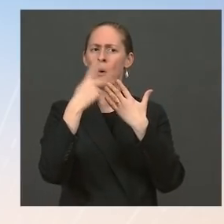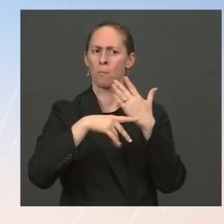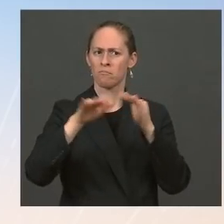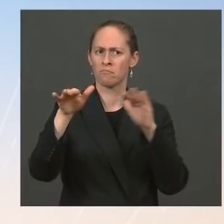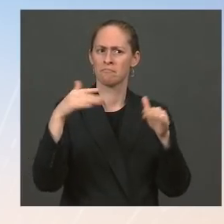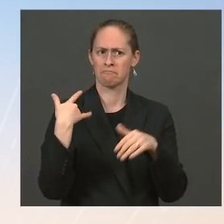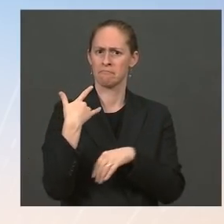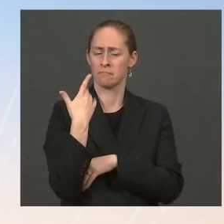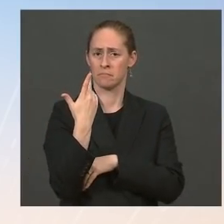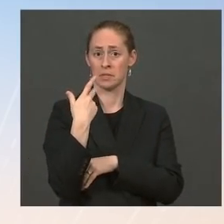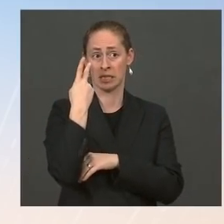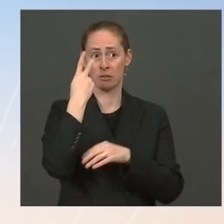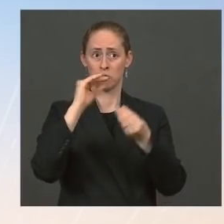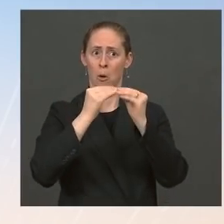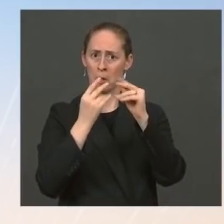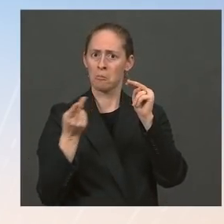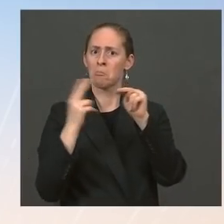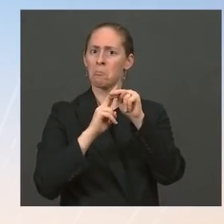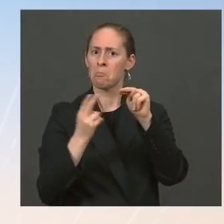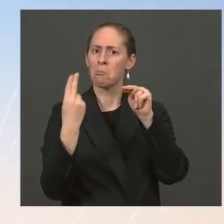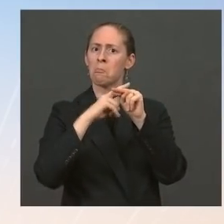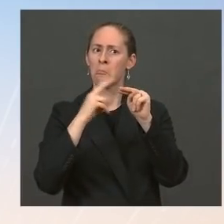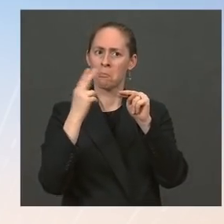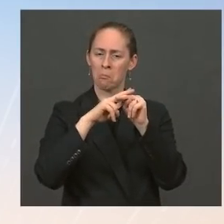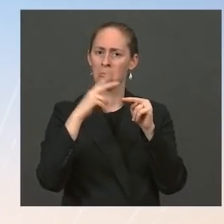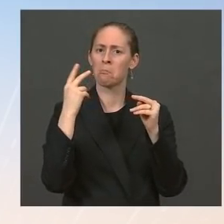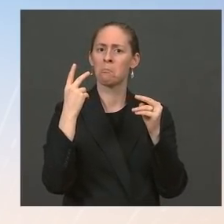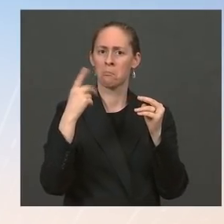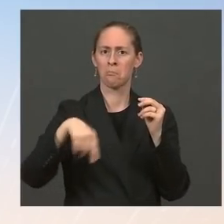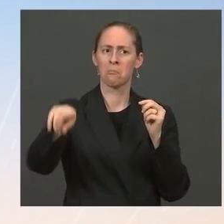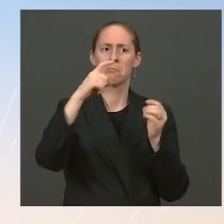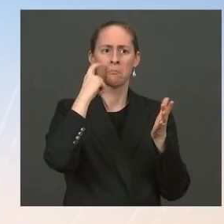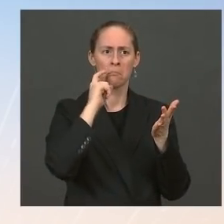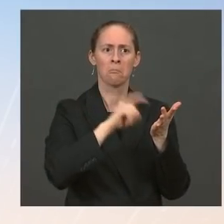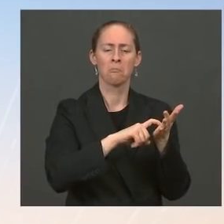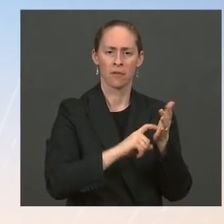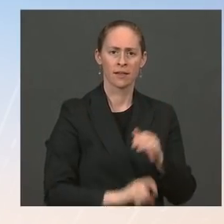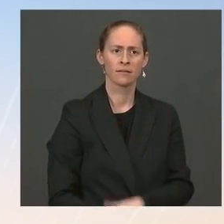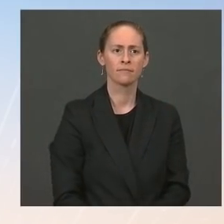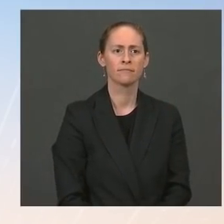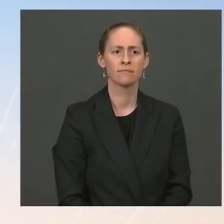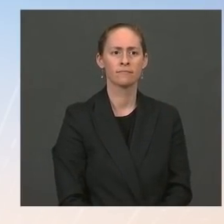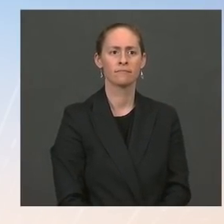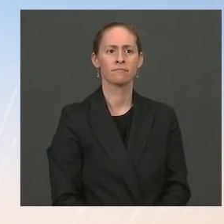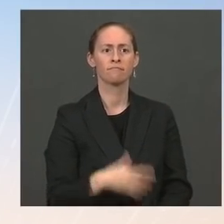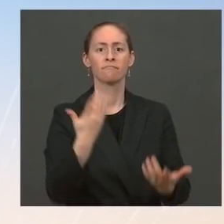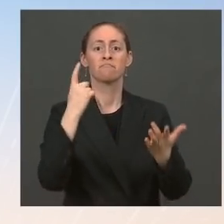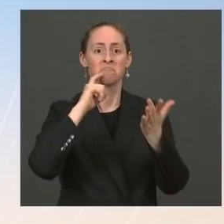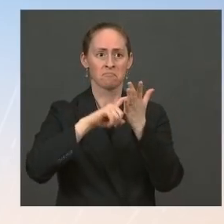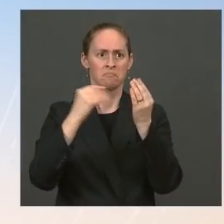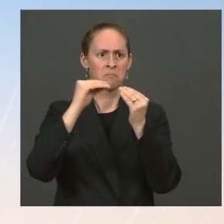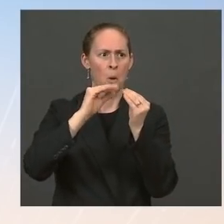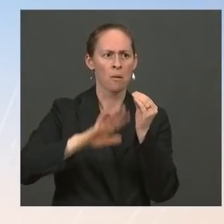in terms of the uptick of people who are eligible, who are getting their booster shots. About 30 million Americans have done that to date --